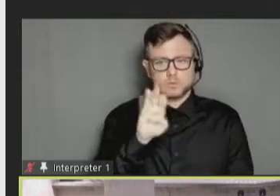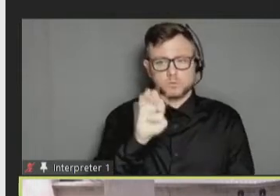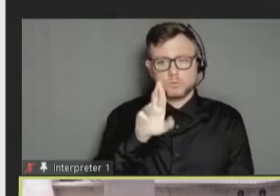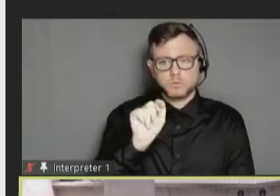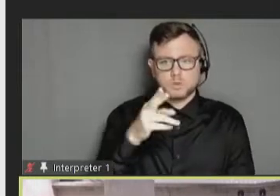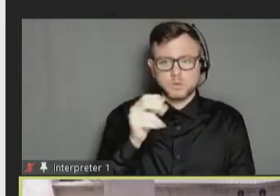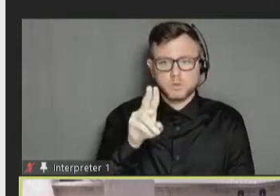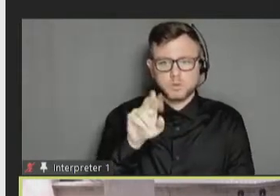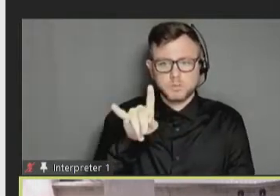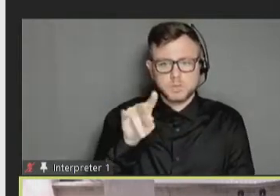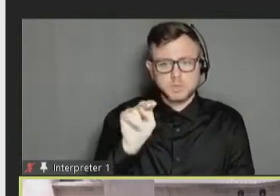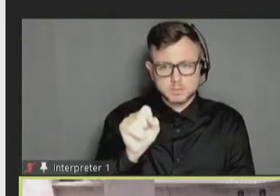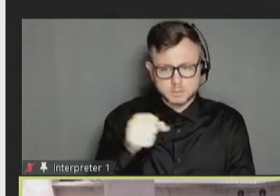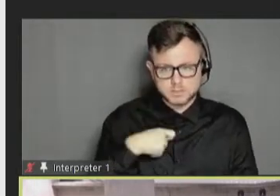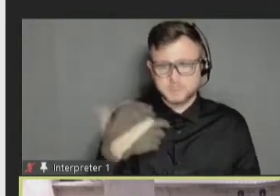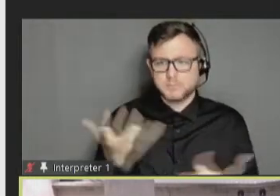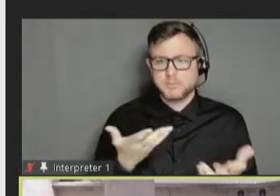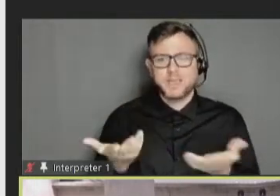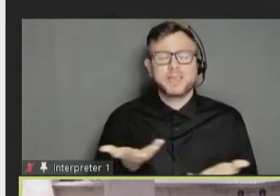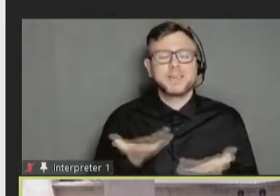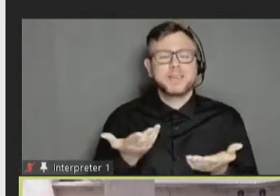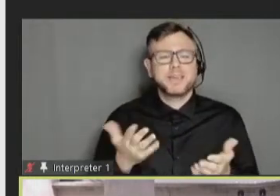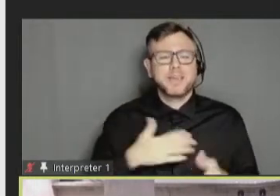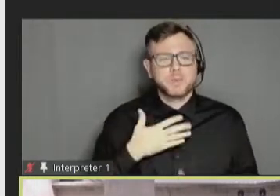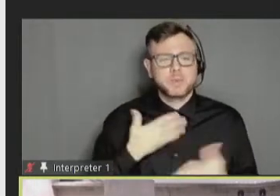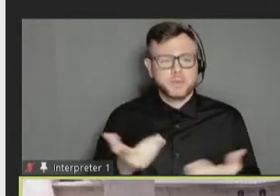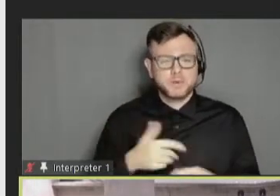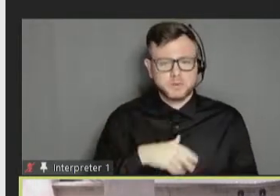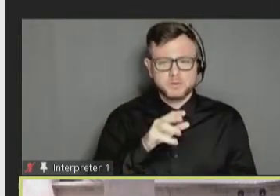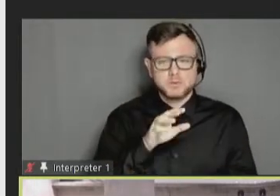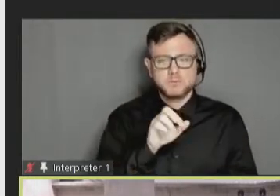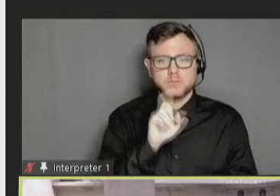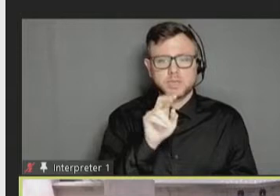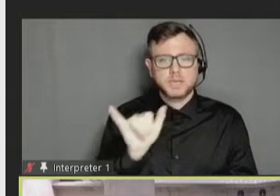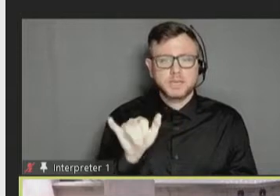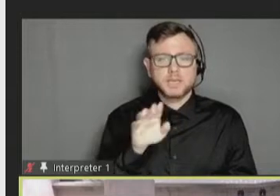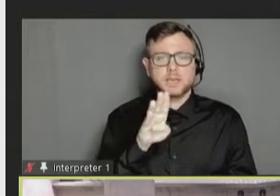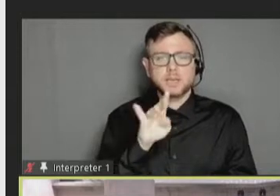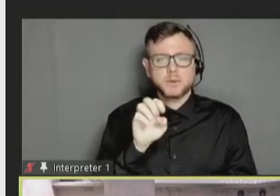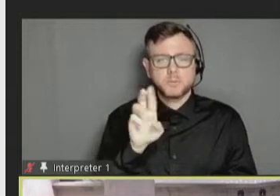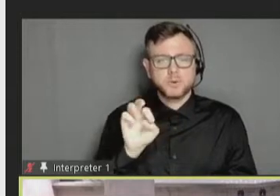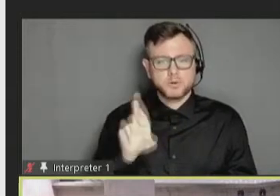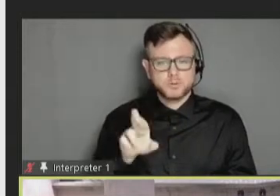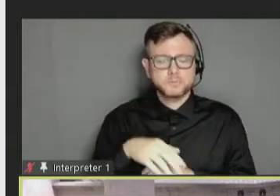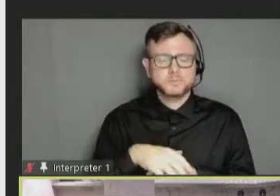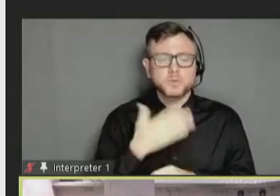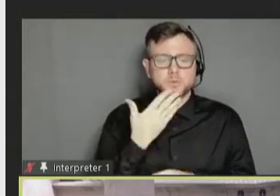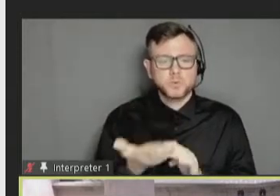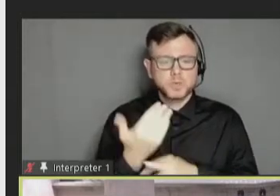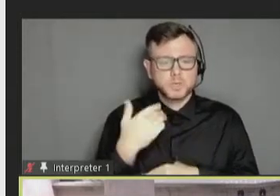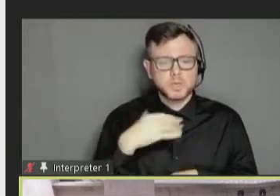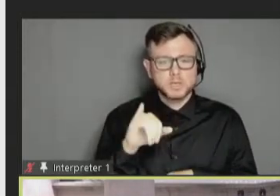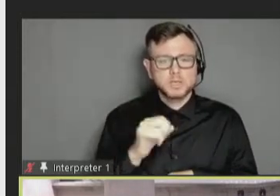Robert Hopkins: Present. Glad to be here. Ann Aikin: Melody Butler? Melody Butler: Present and good morning. Ann Aikin: Good morning. Jeff Duchin?